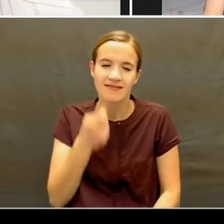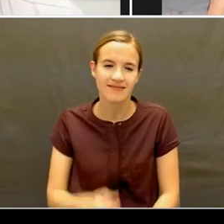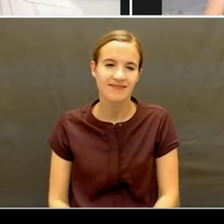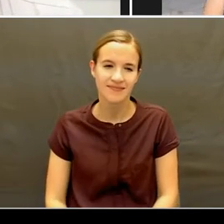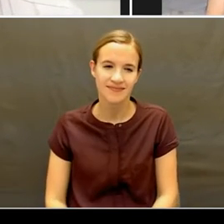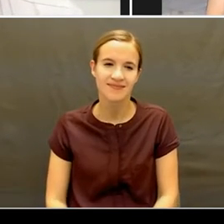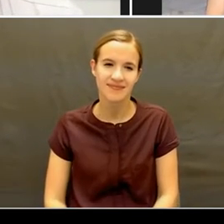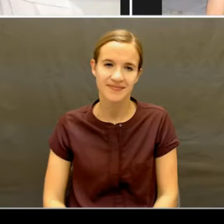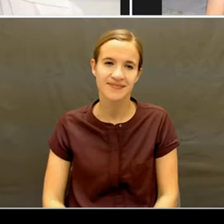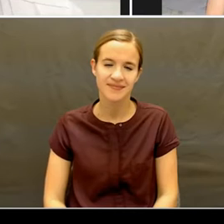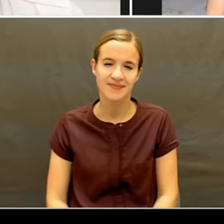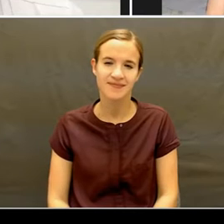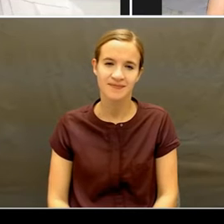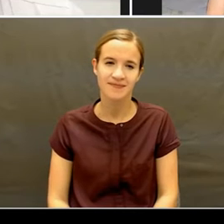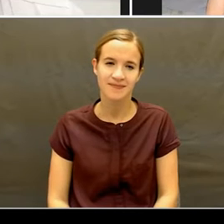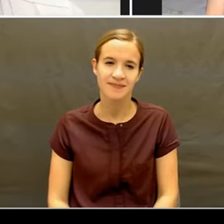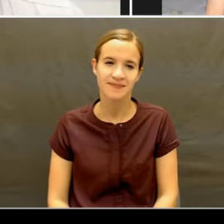lot of time.